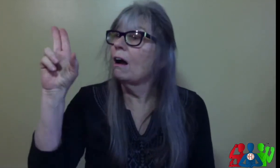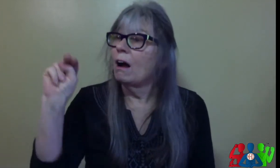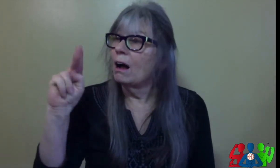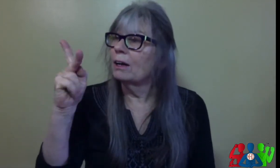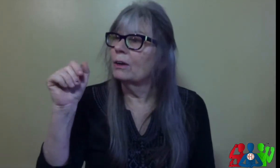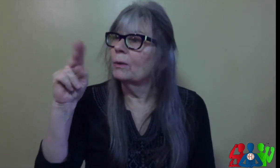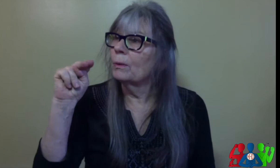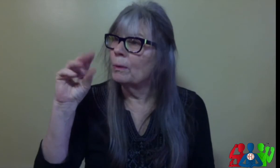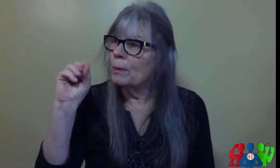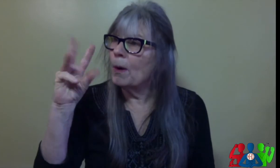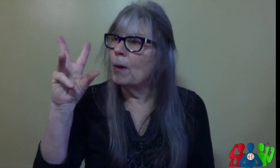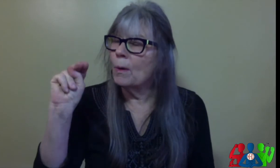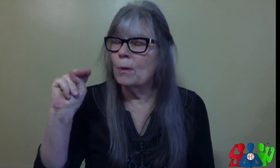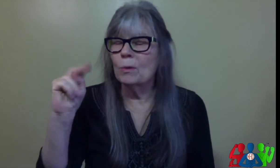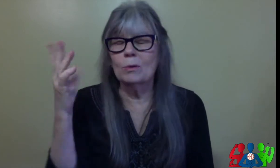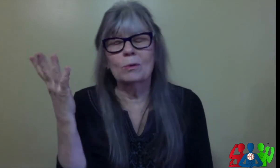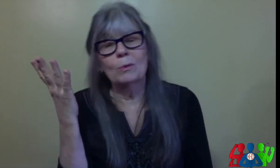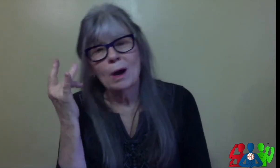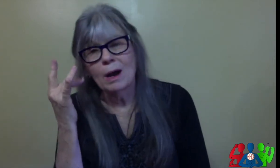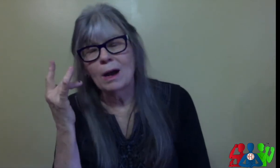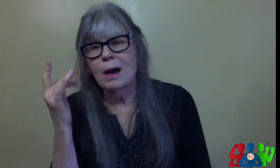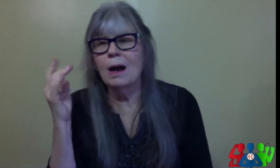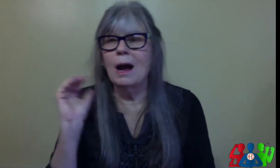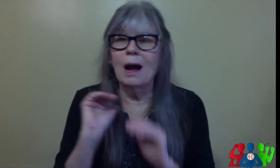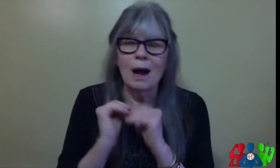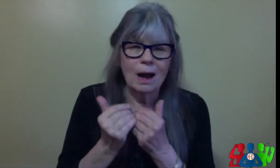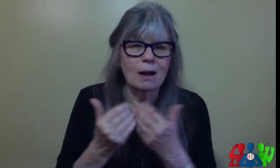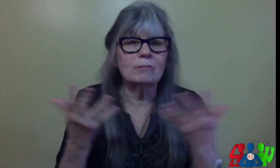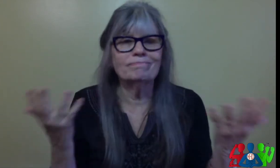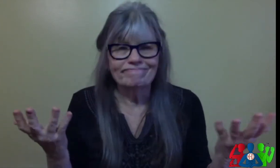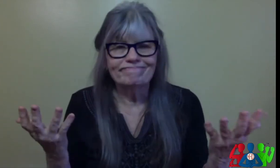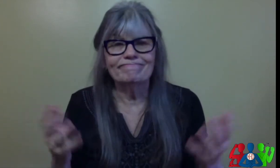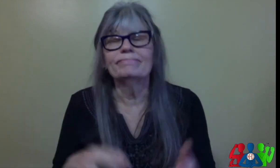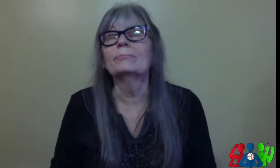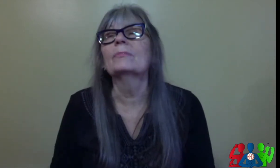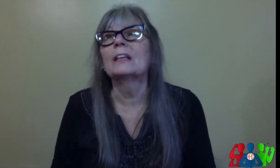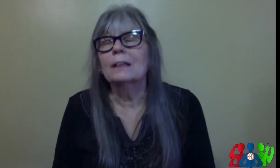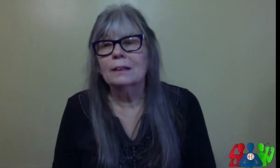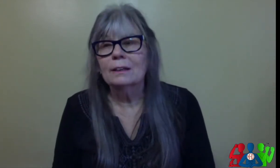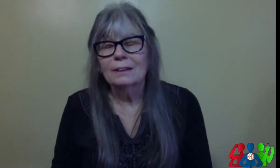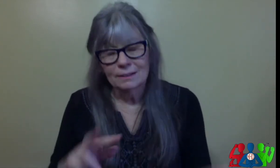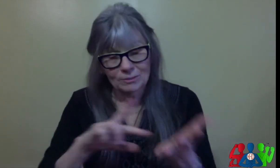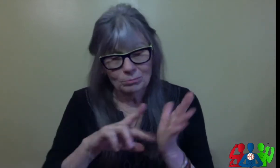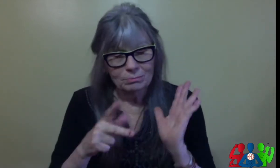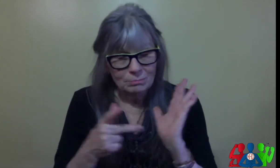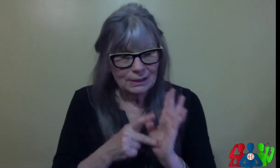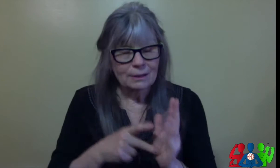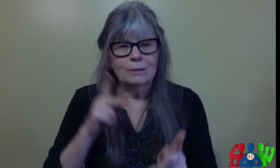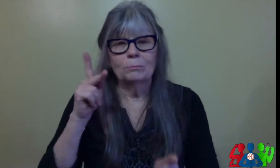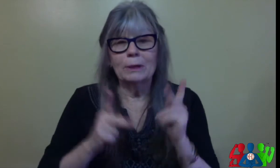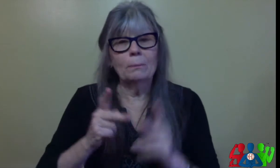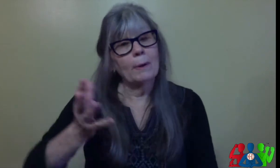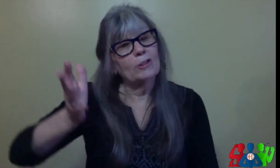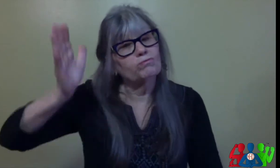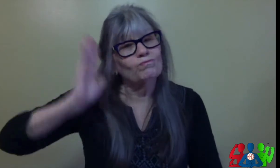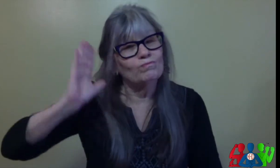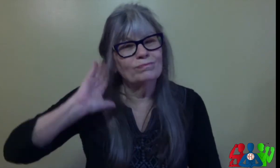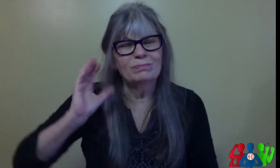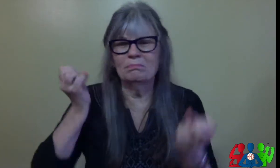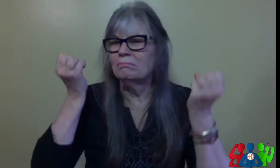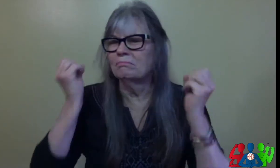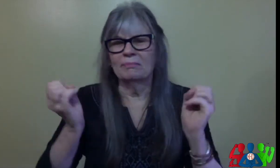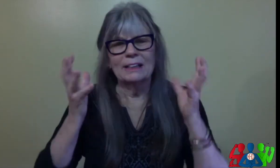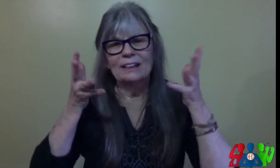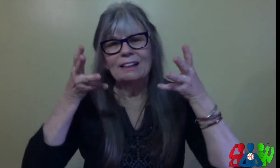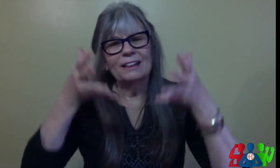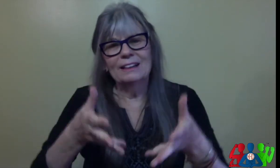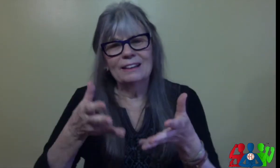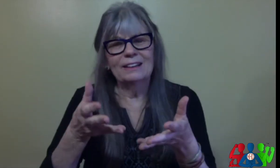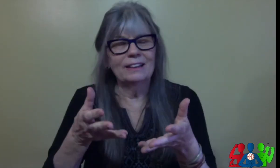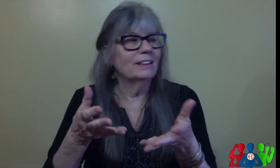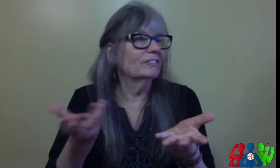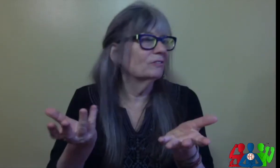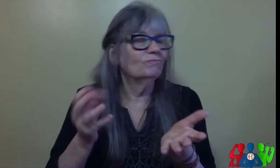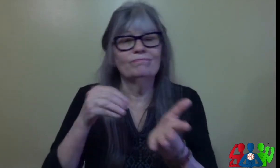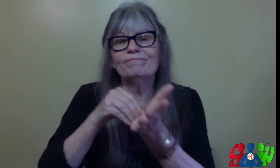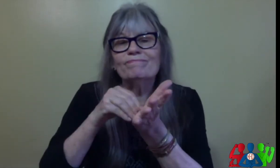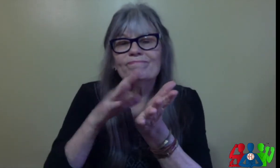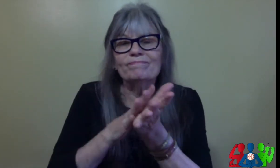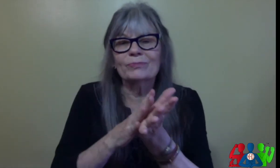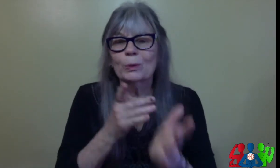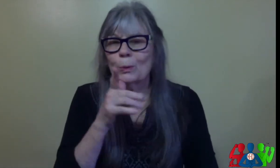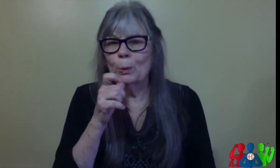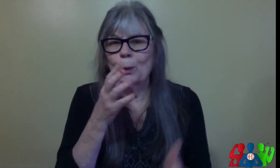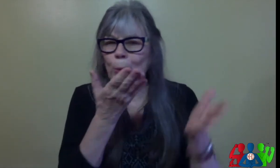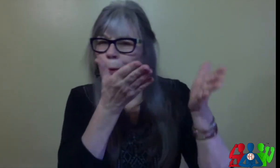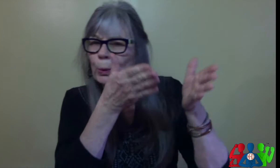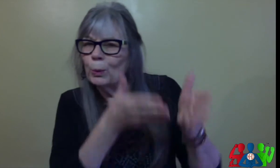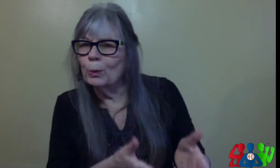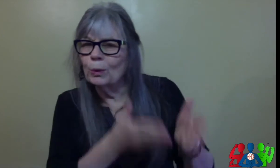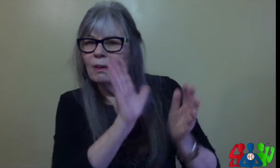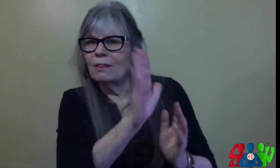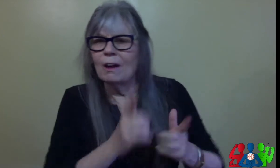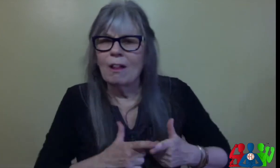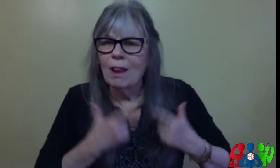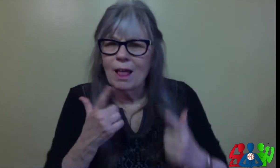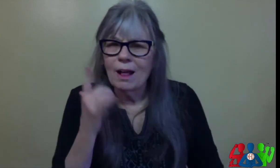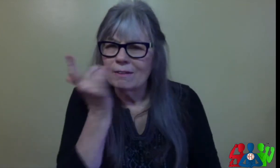ancestors taking the place of X. We want to recognize that people have been left out of our